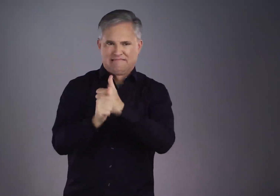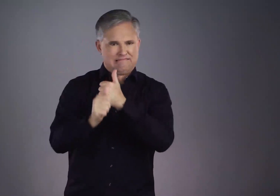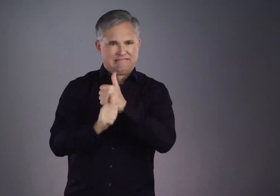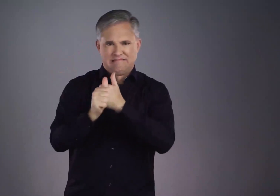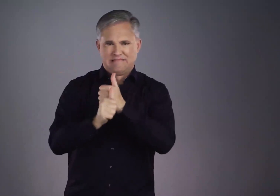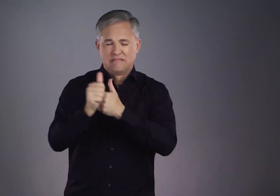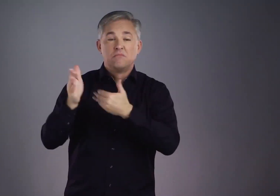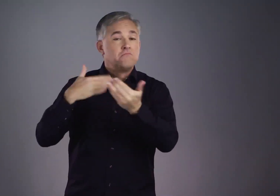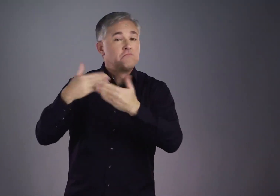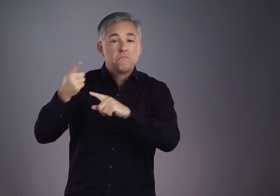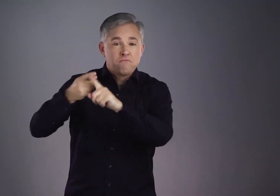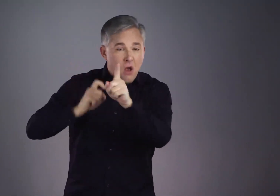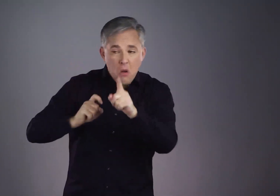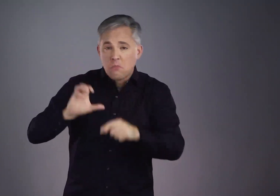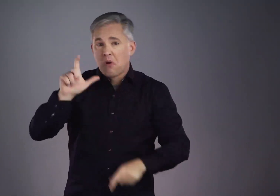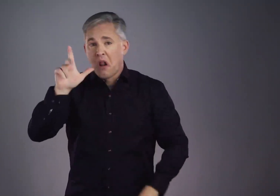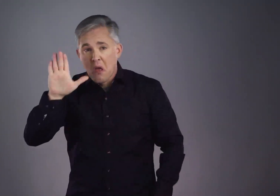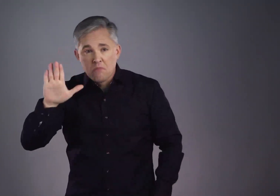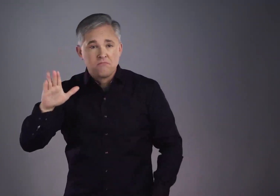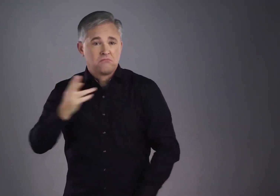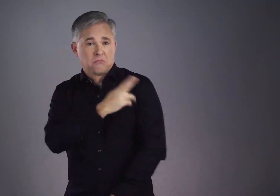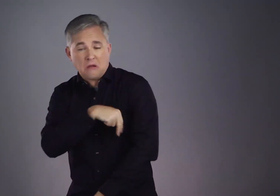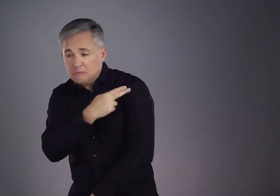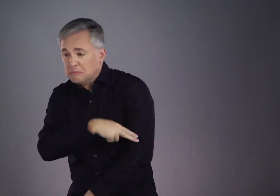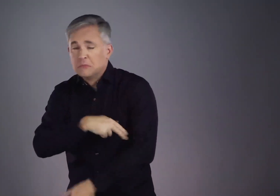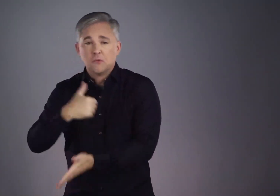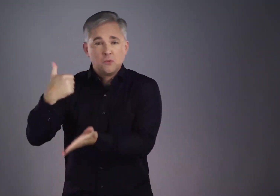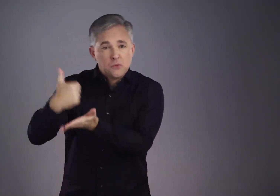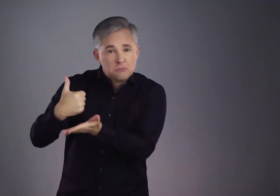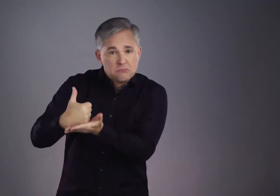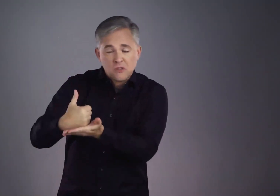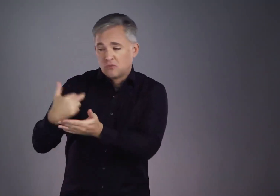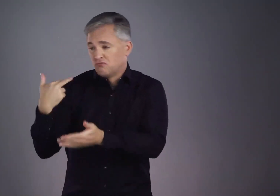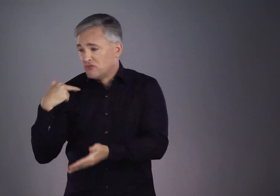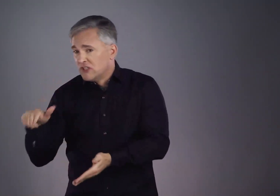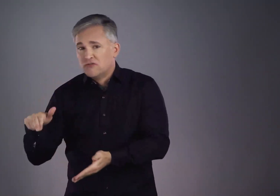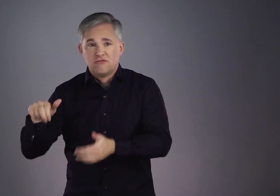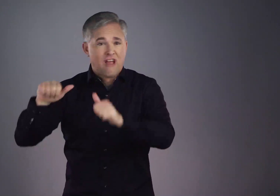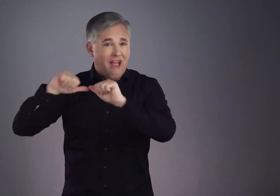whether by groups, clubs, hospitals, or other outside agencies;